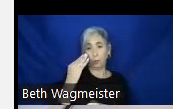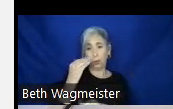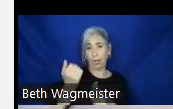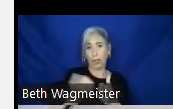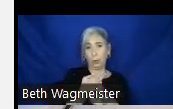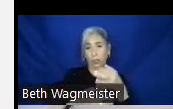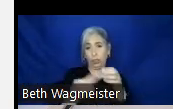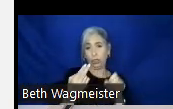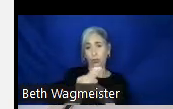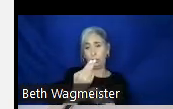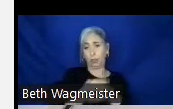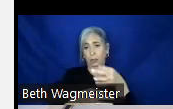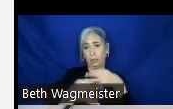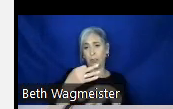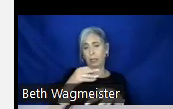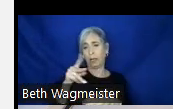a procurement criterion for an authoring tool?